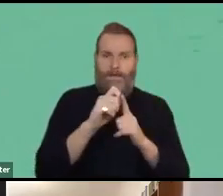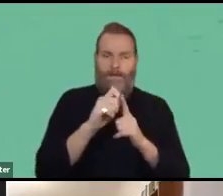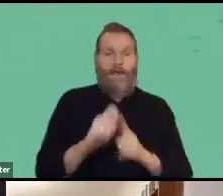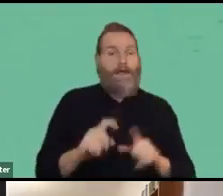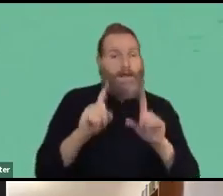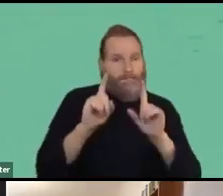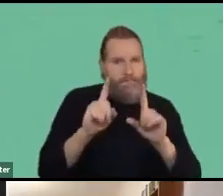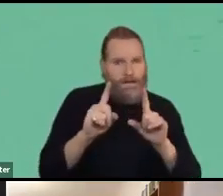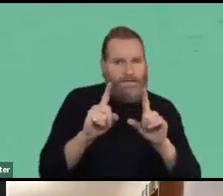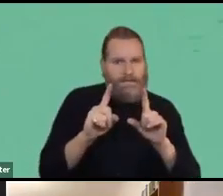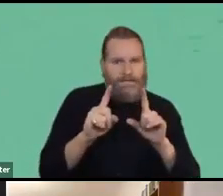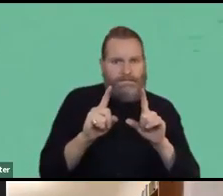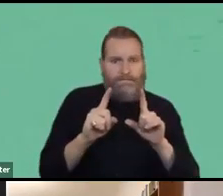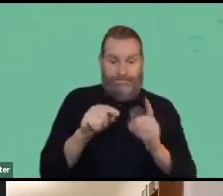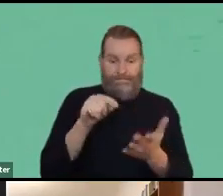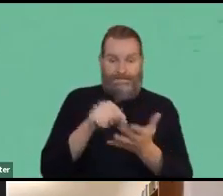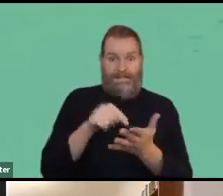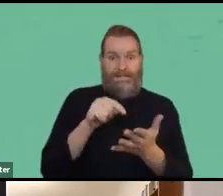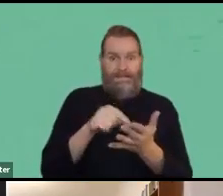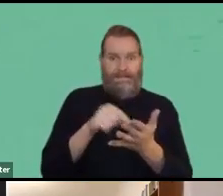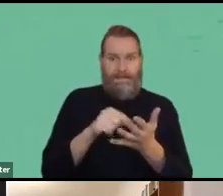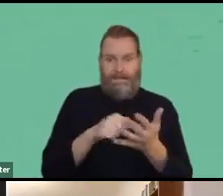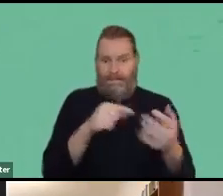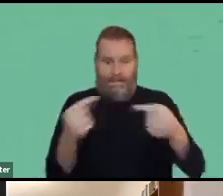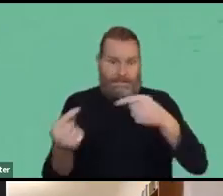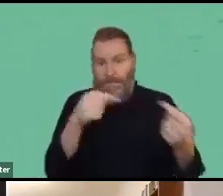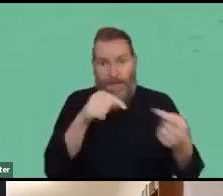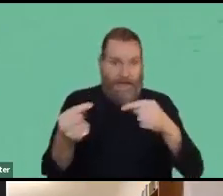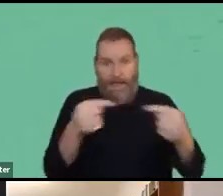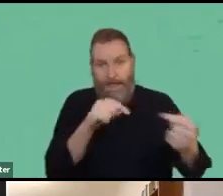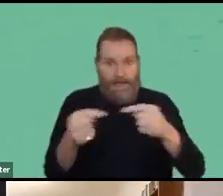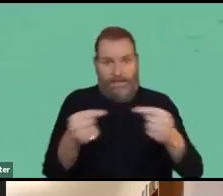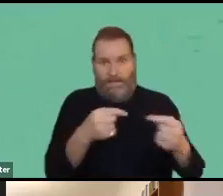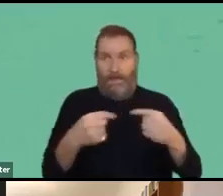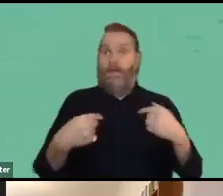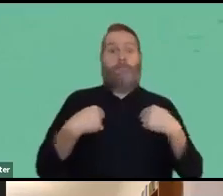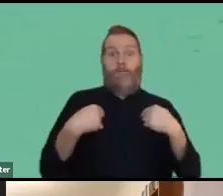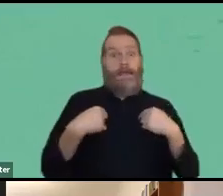was over-subscribed I wasn't actually on the official list to speak but I went along from